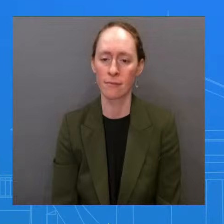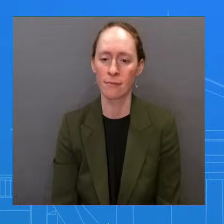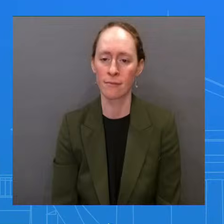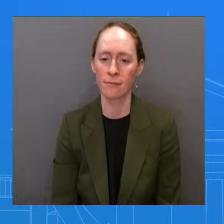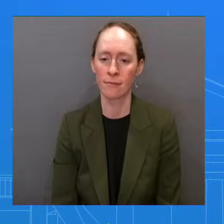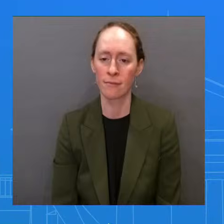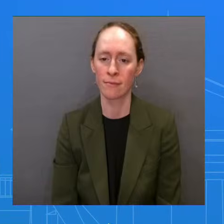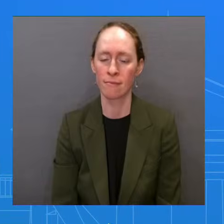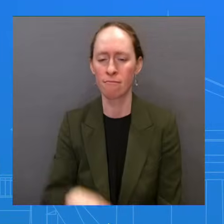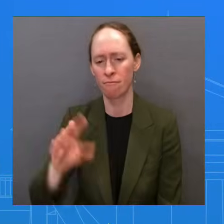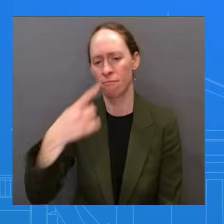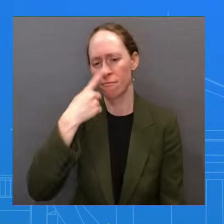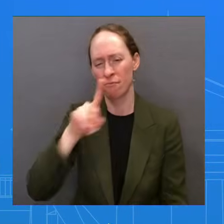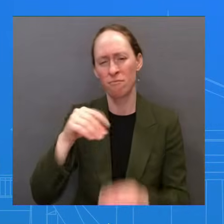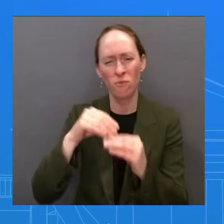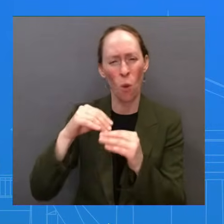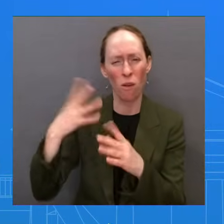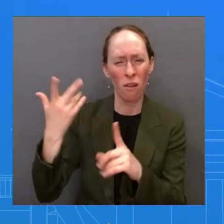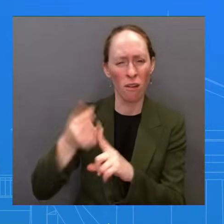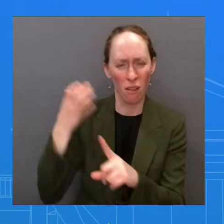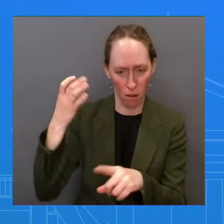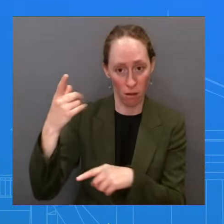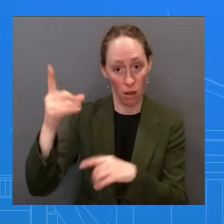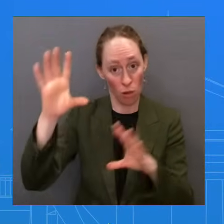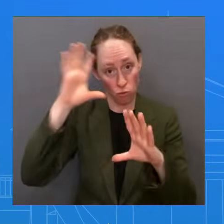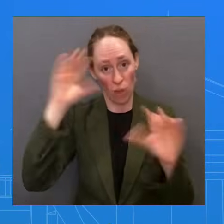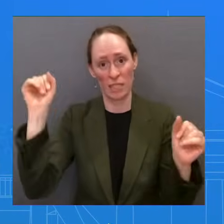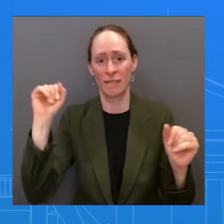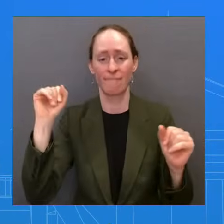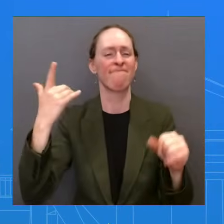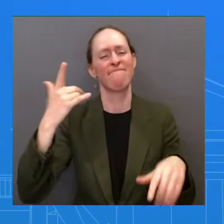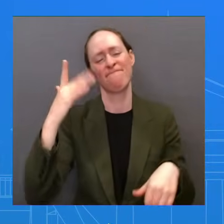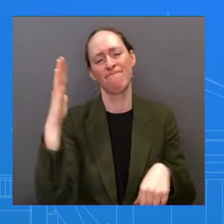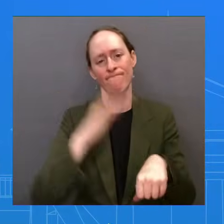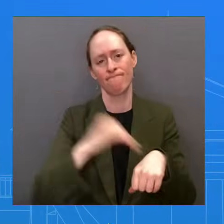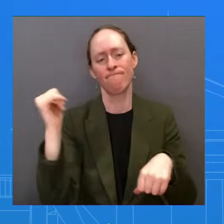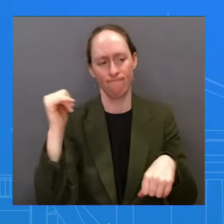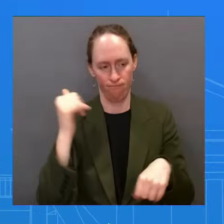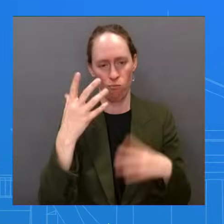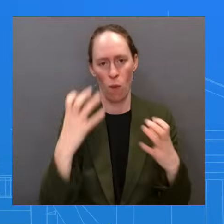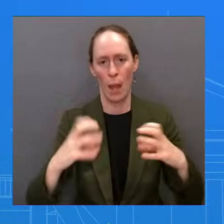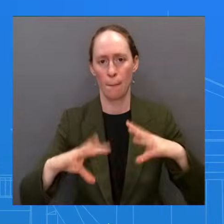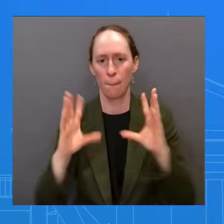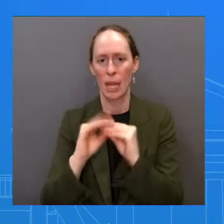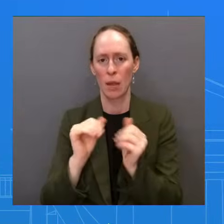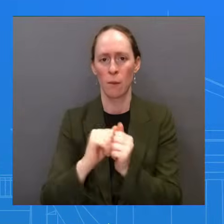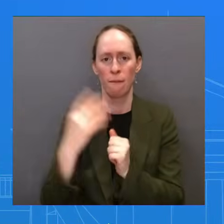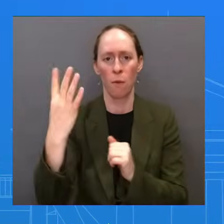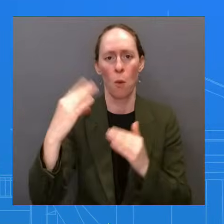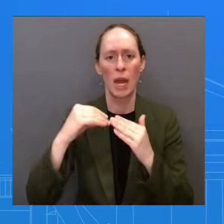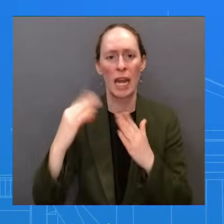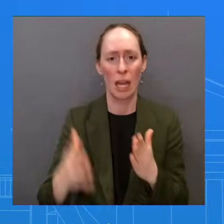that his position hasn't changed. So what changed his mind to now hold this meeting? Ms. Jean-Pierre: So, a couple of things.